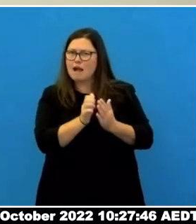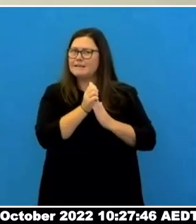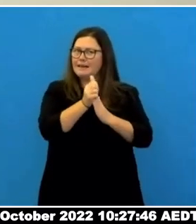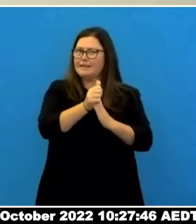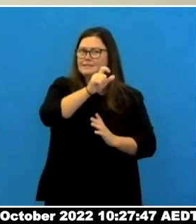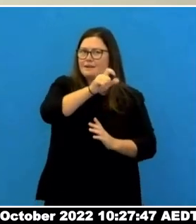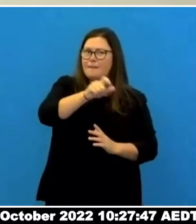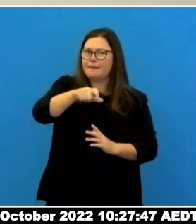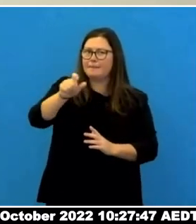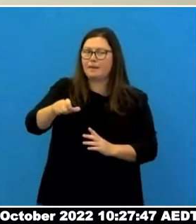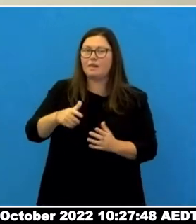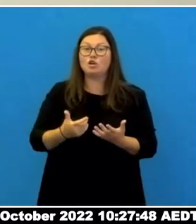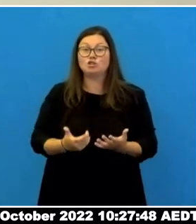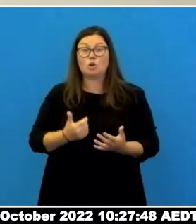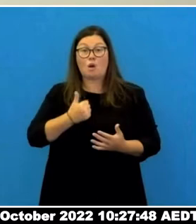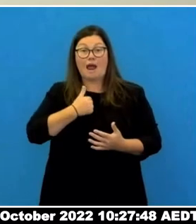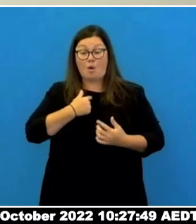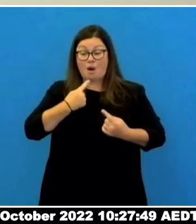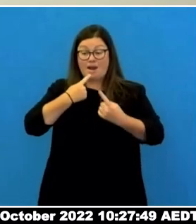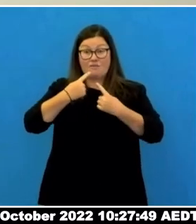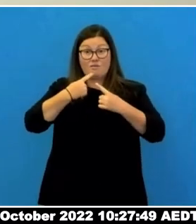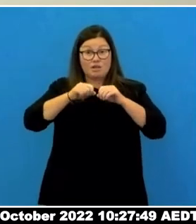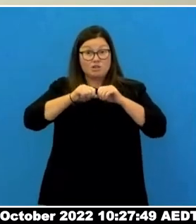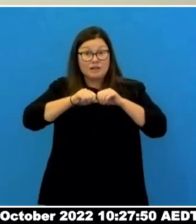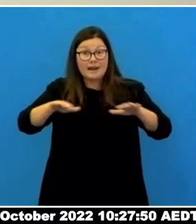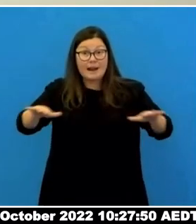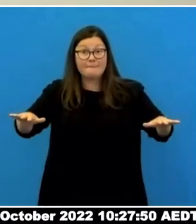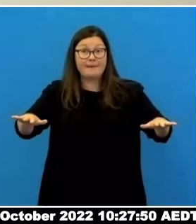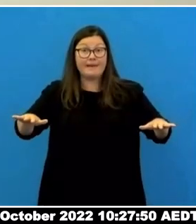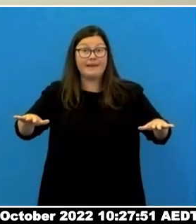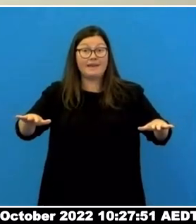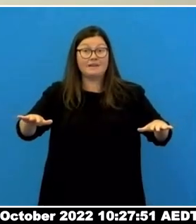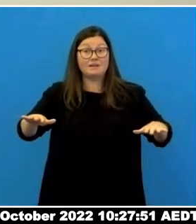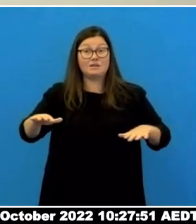to in fact import and utilised many from the communities